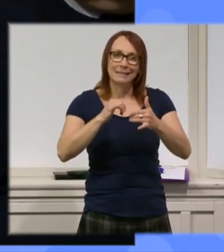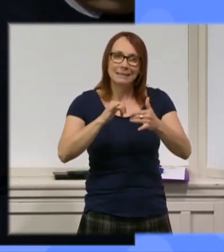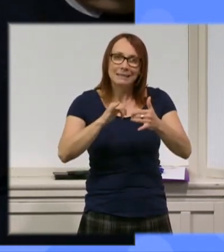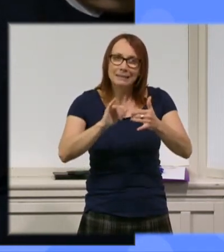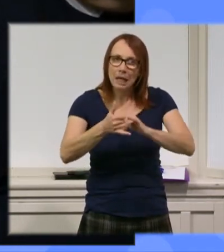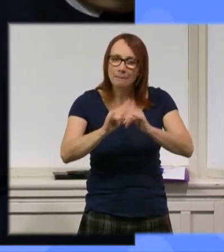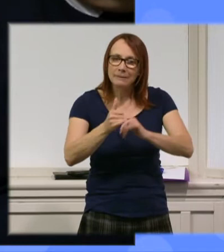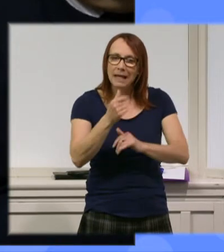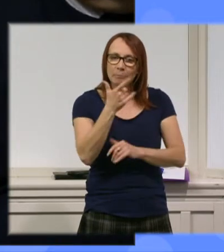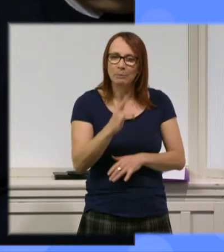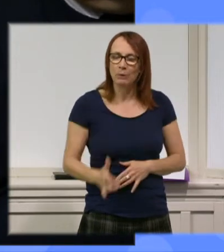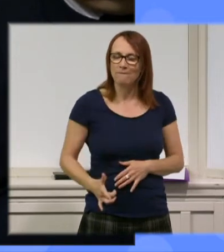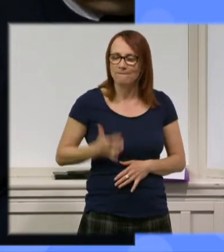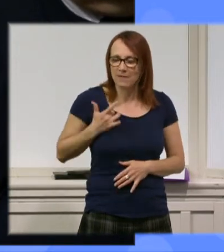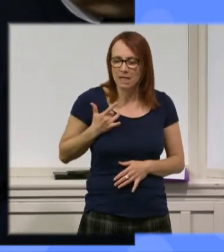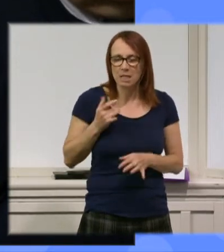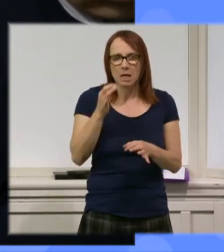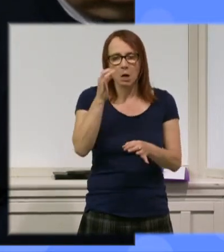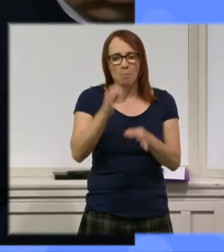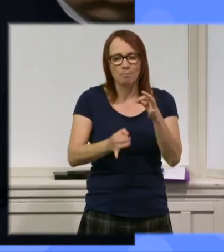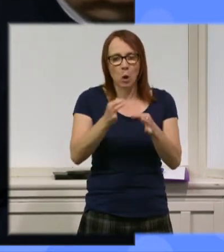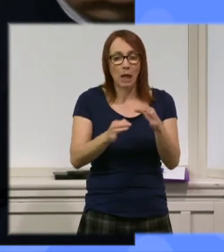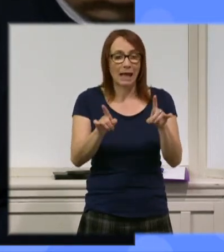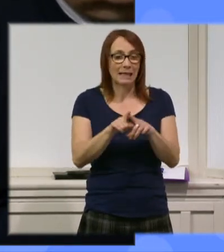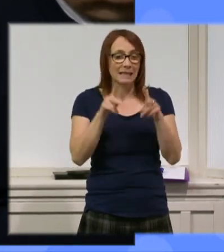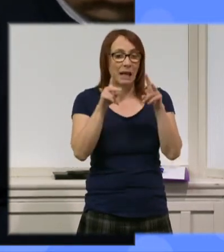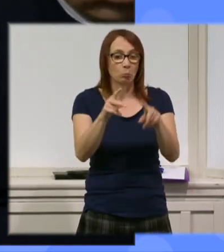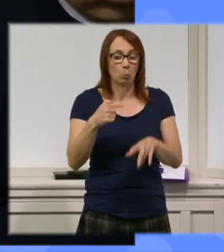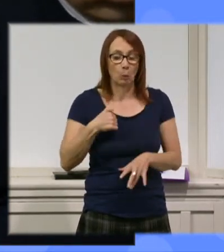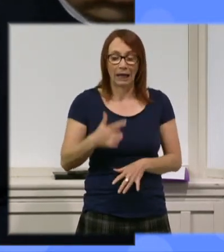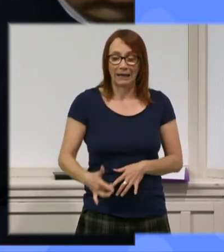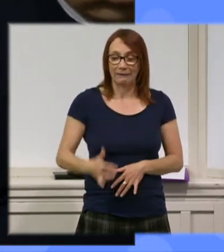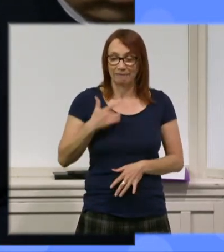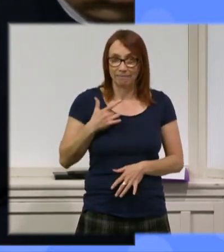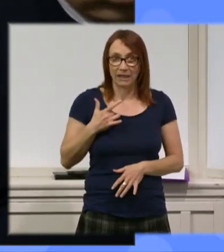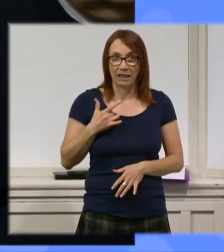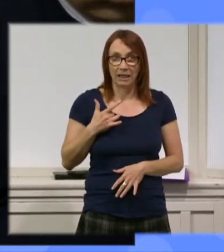feel about politics how I feel when I watch people on telling arguing about